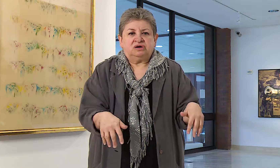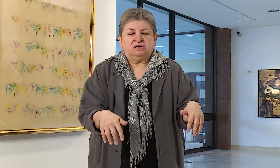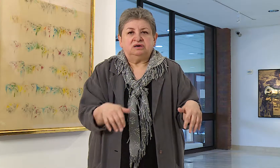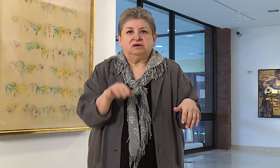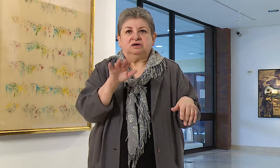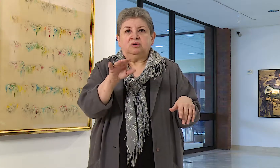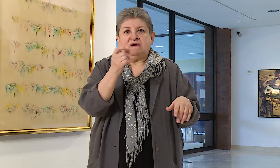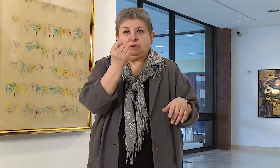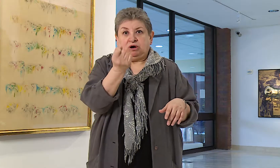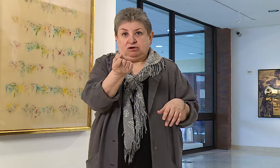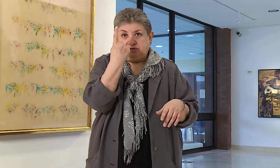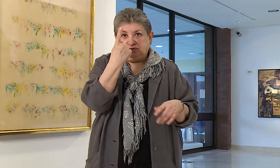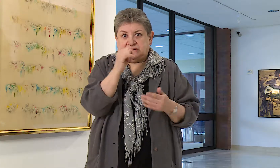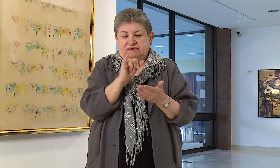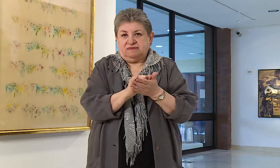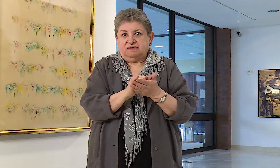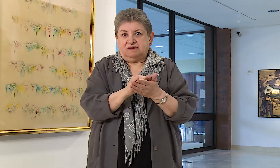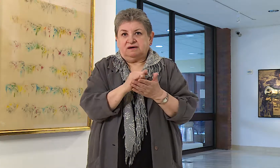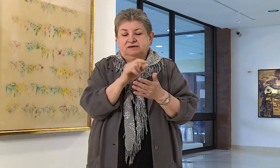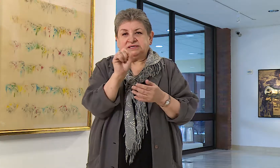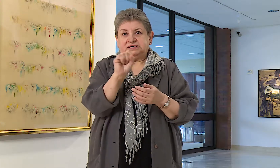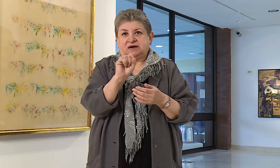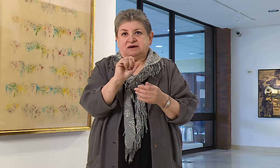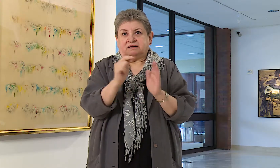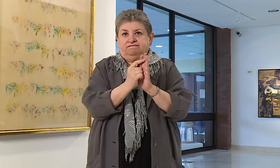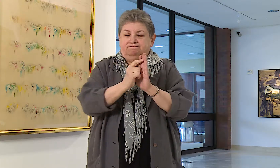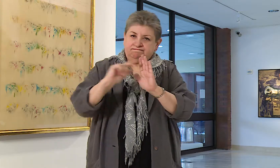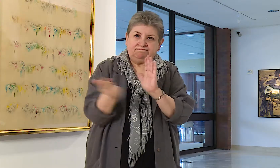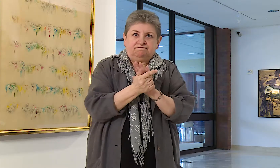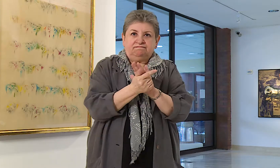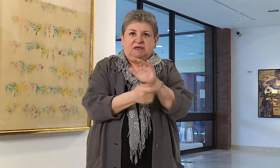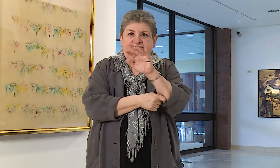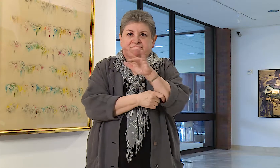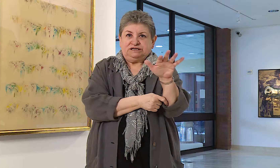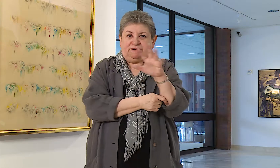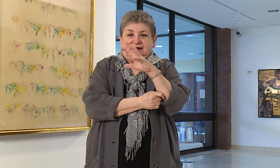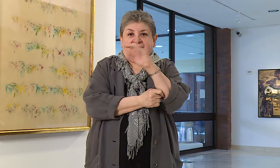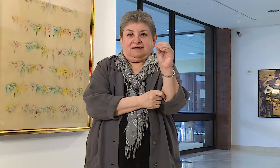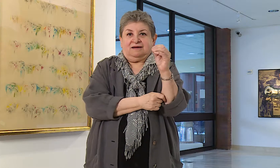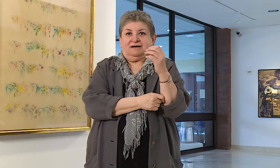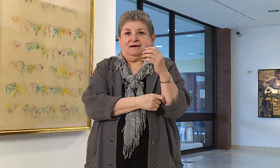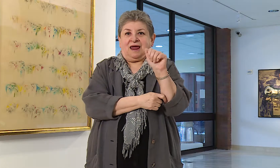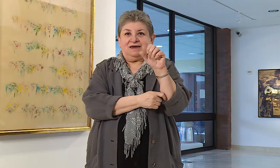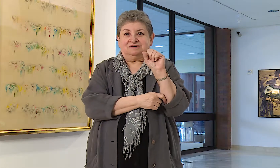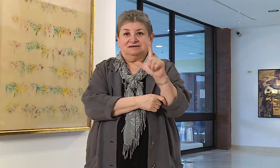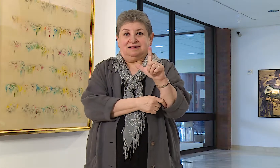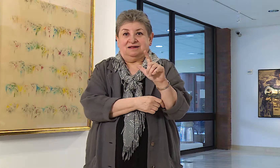I was absolutely shocked. You have to understand that in Seattle at the time,